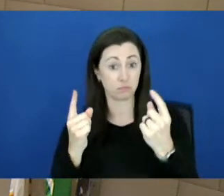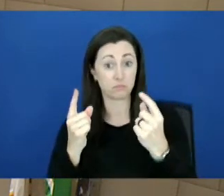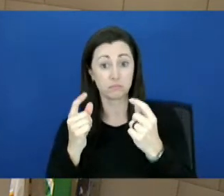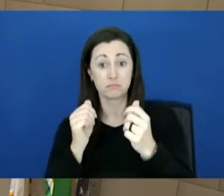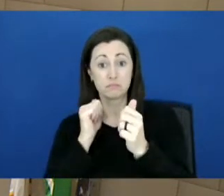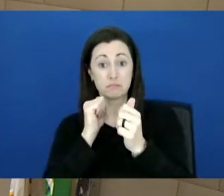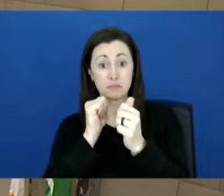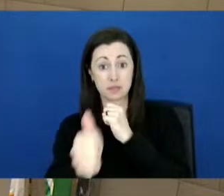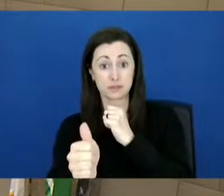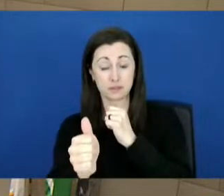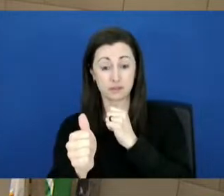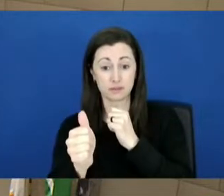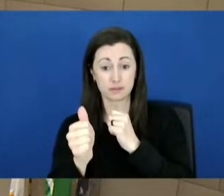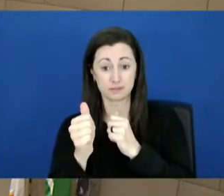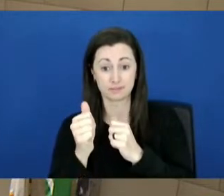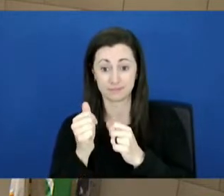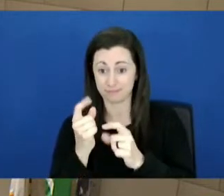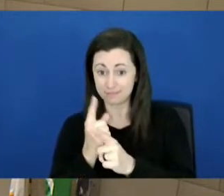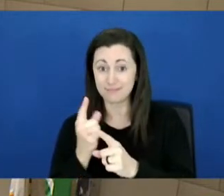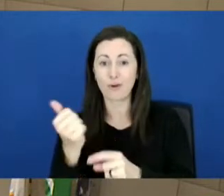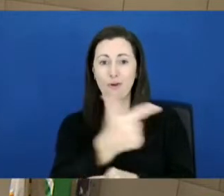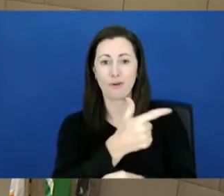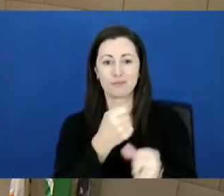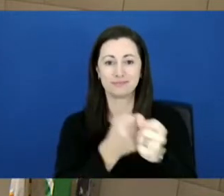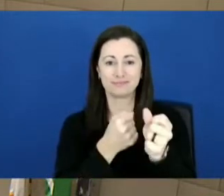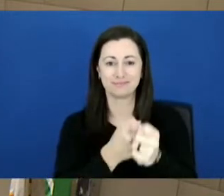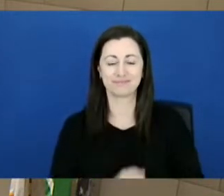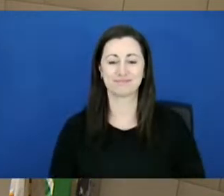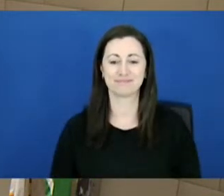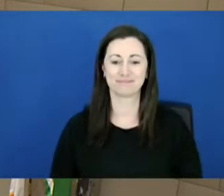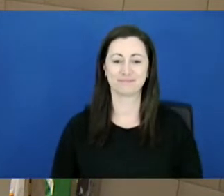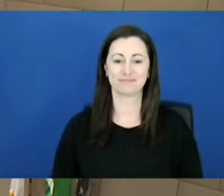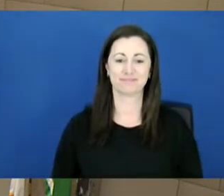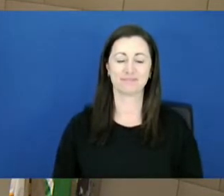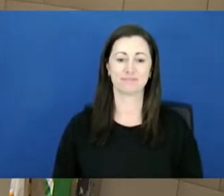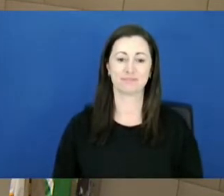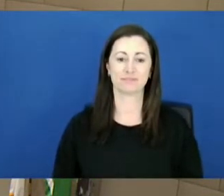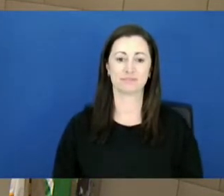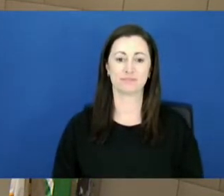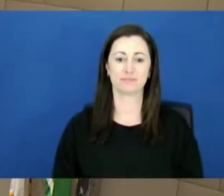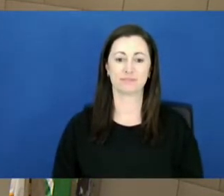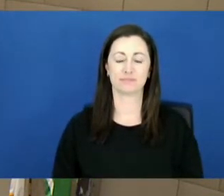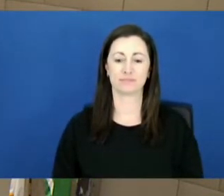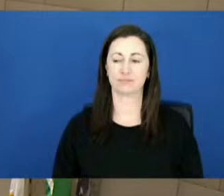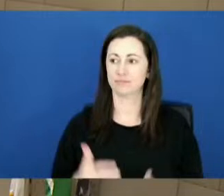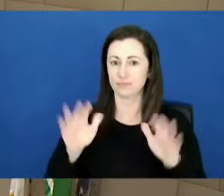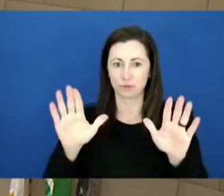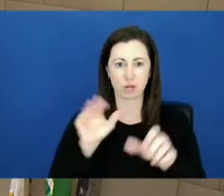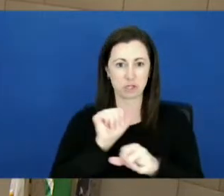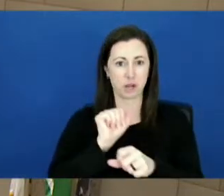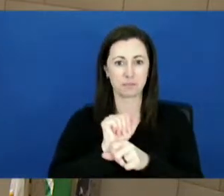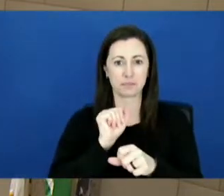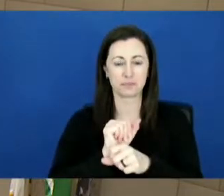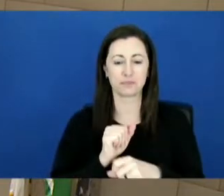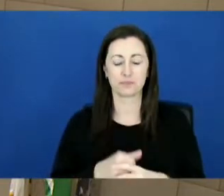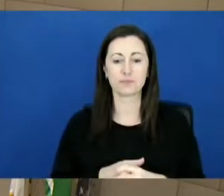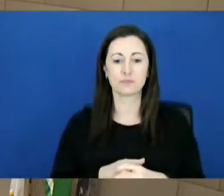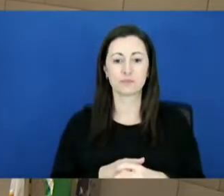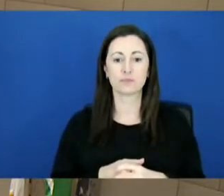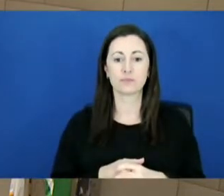AYE? OPPOSED?